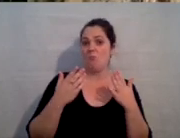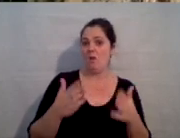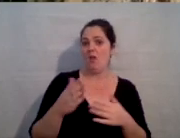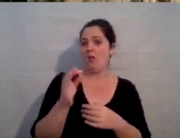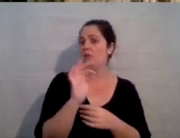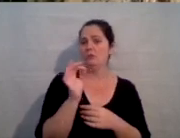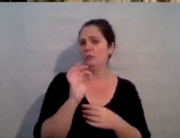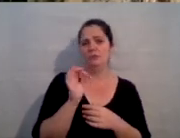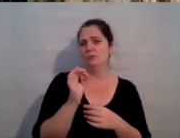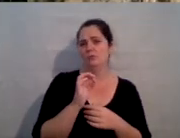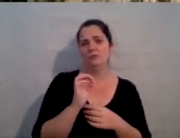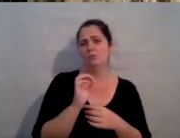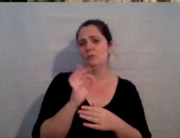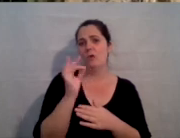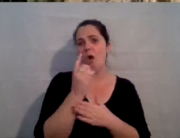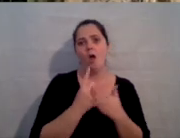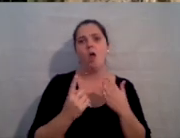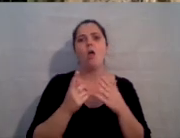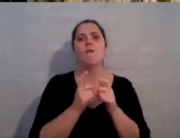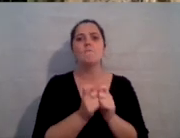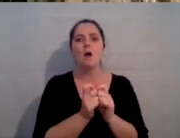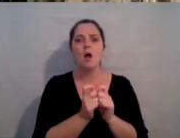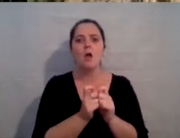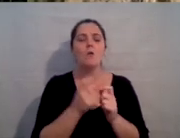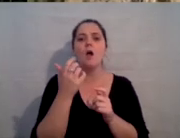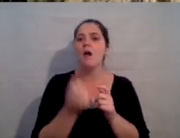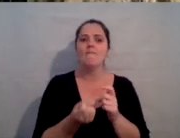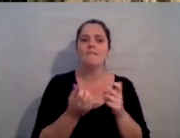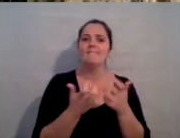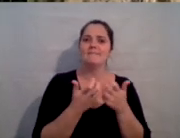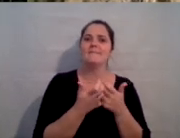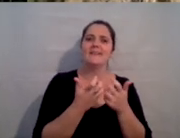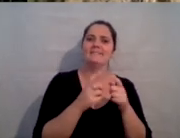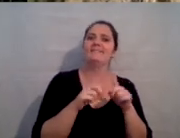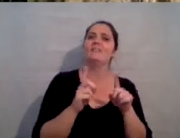and those aren't the only values in life drawing – there are a lot of different ways to approach life drawing and beautiful drawings